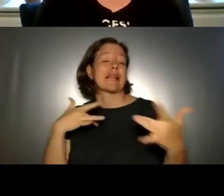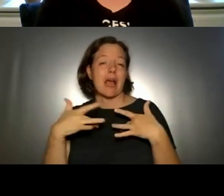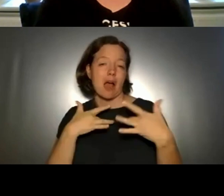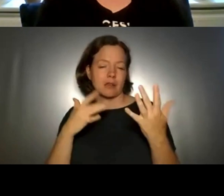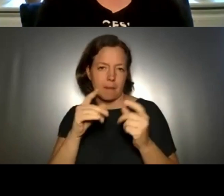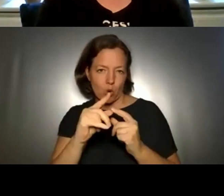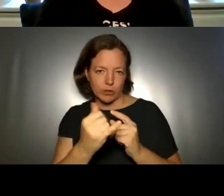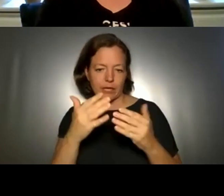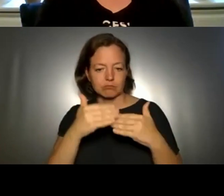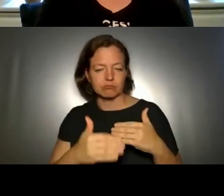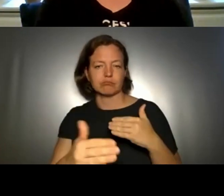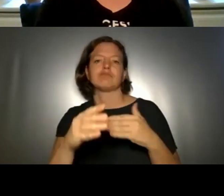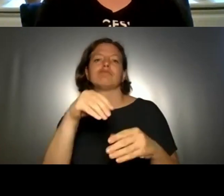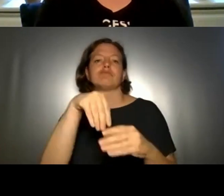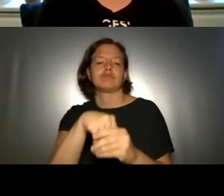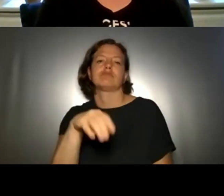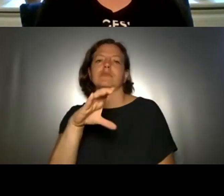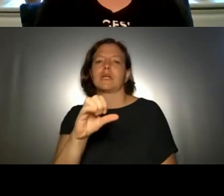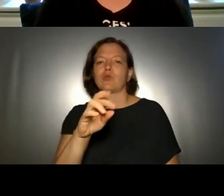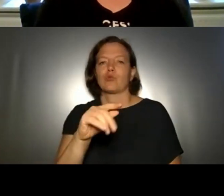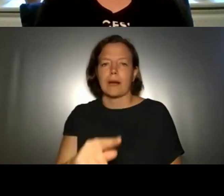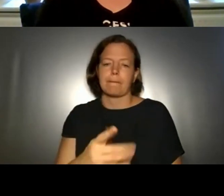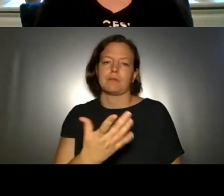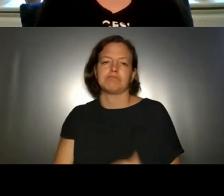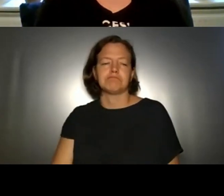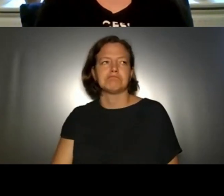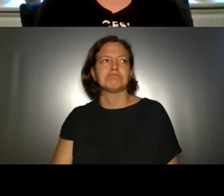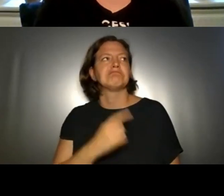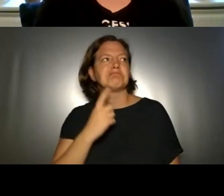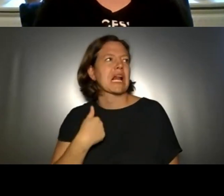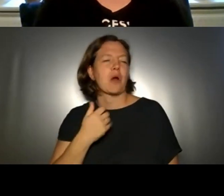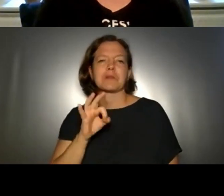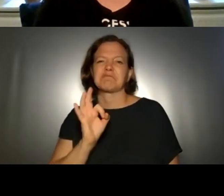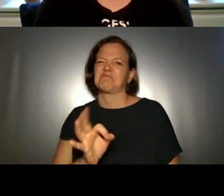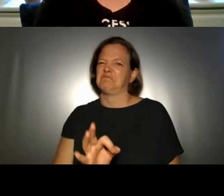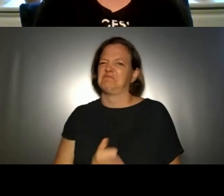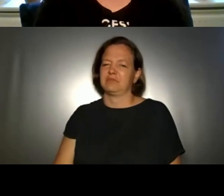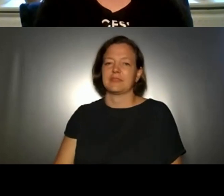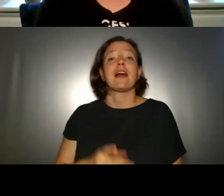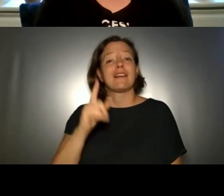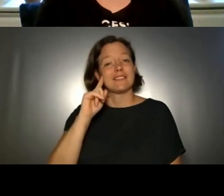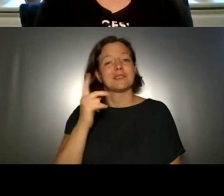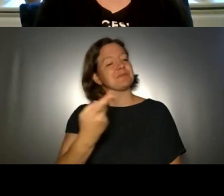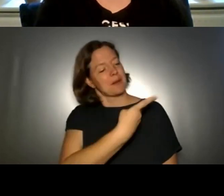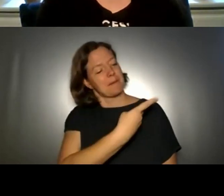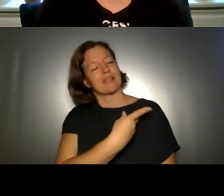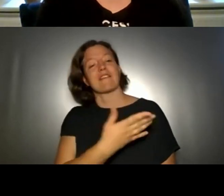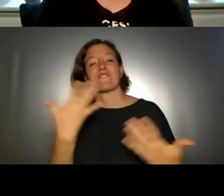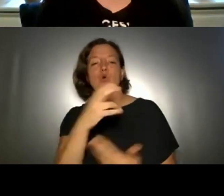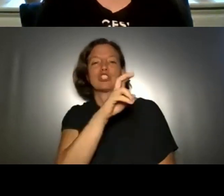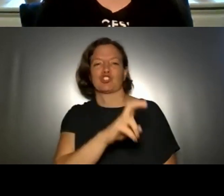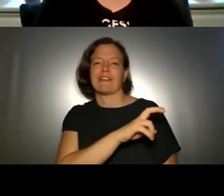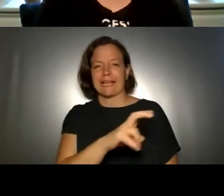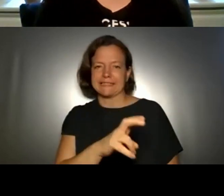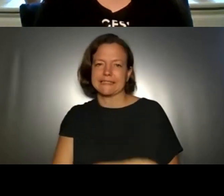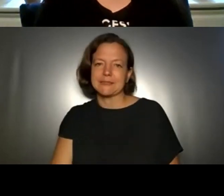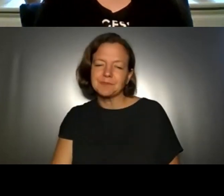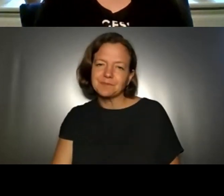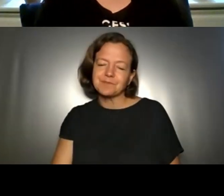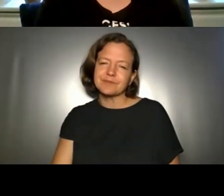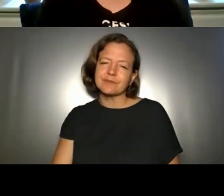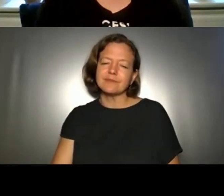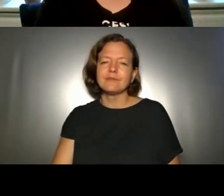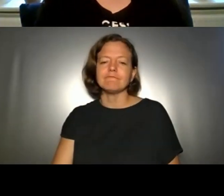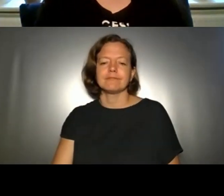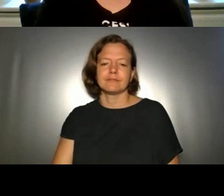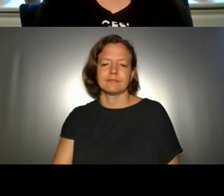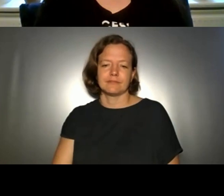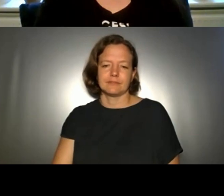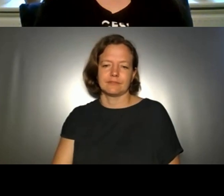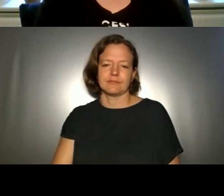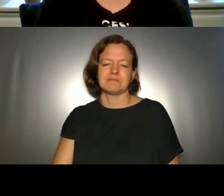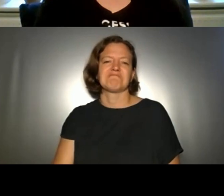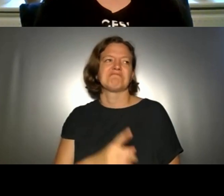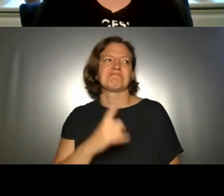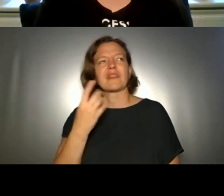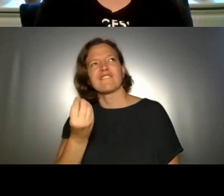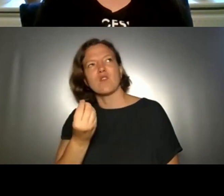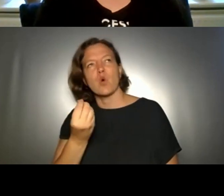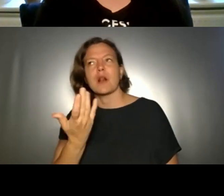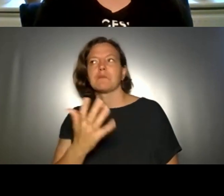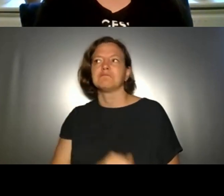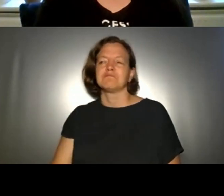And that is important to us because in Switzerland, where we are based, actually the most, if not all theater productions